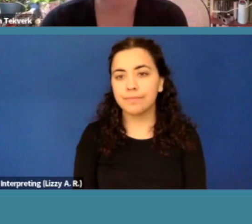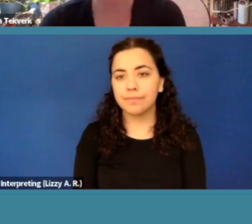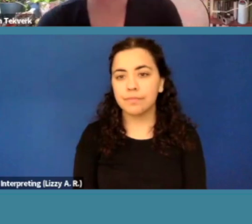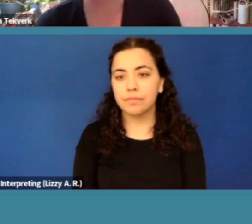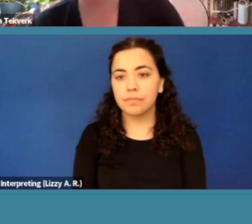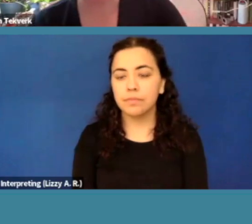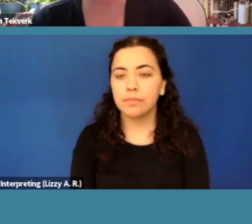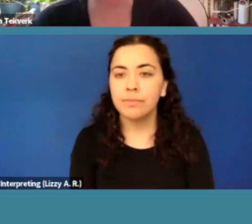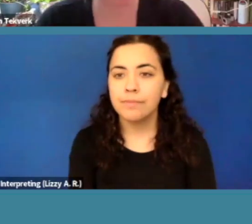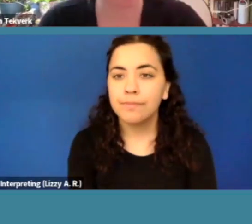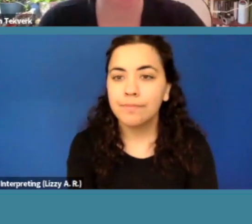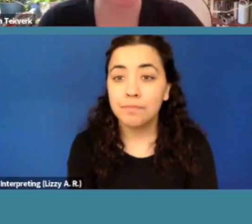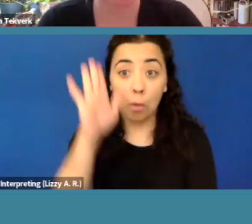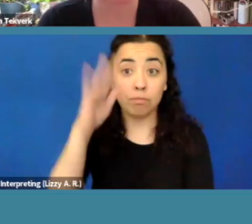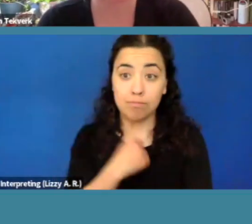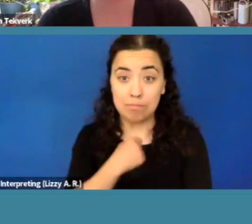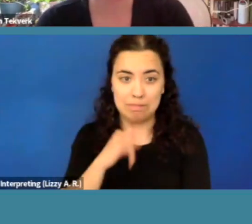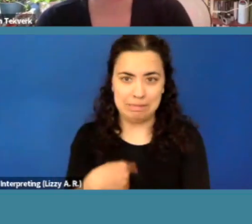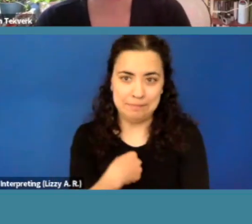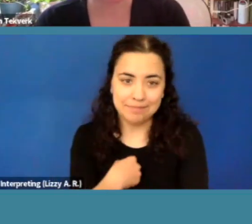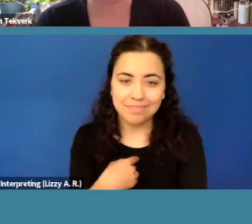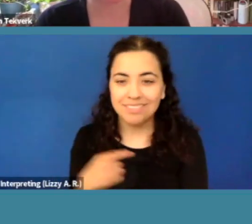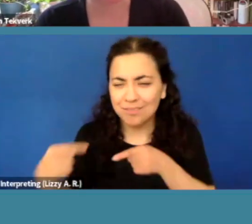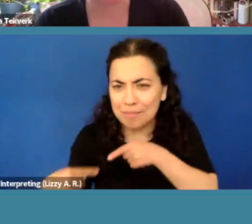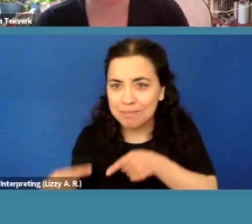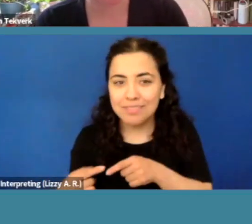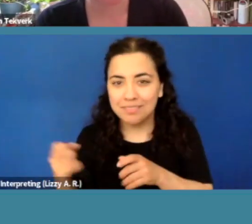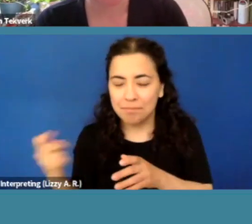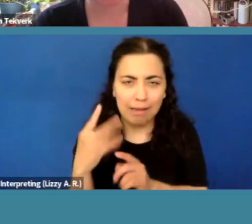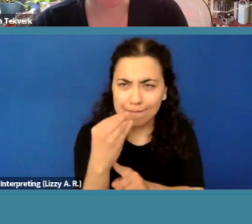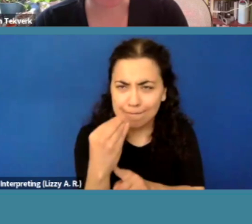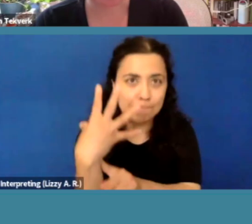Apologies. That's me having trouble coming back on camera.